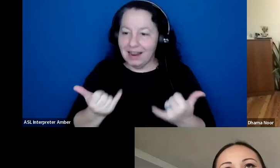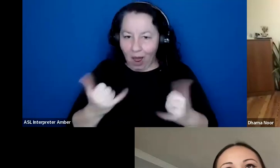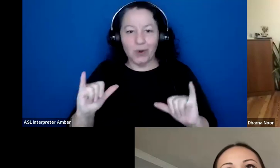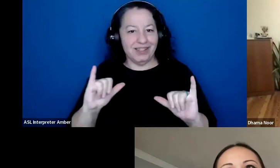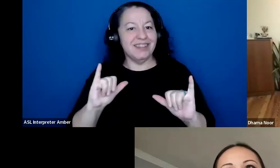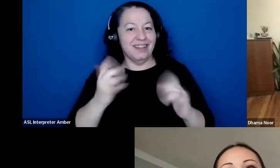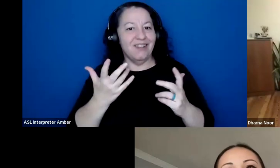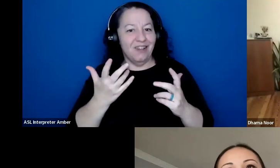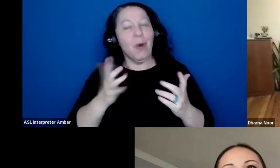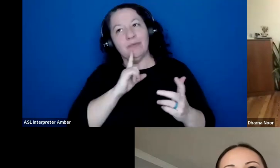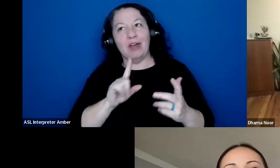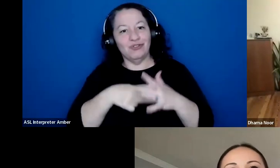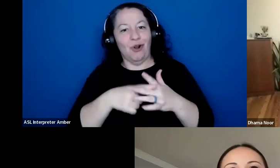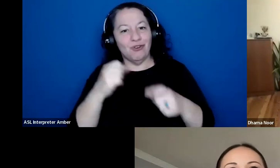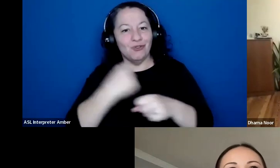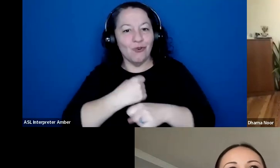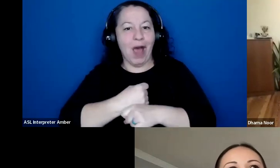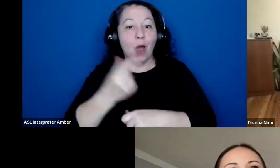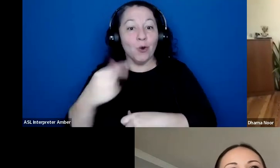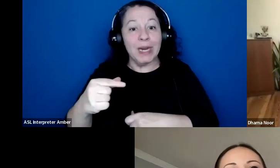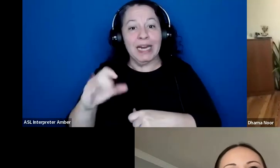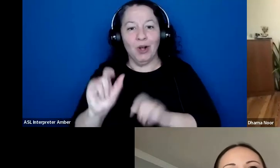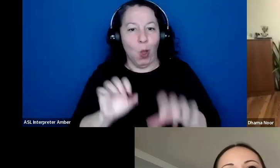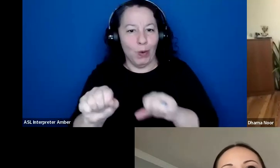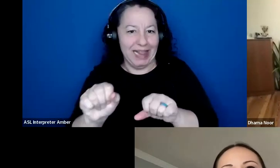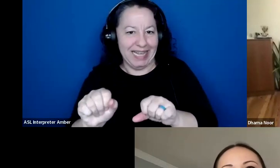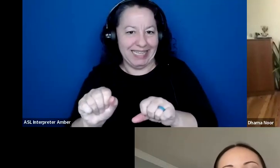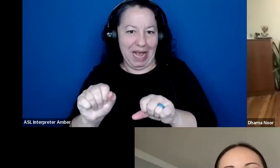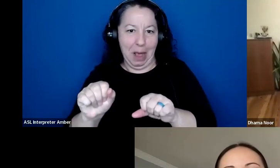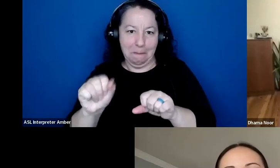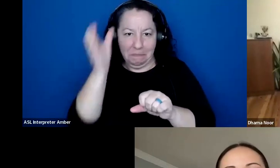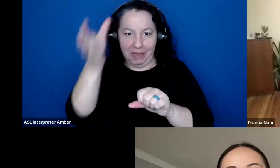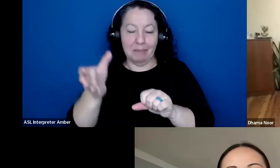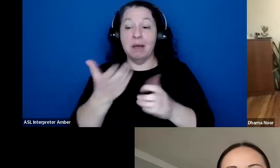starting to fight green colonialism. But some of the visions that we've definitely